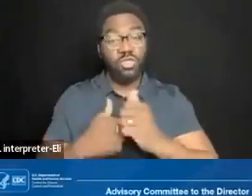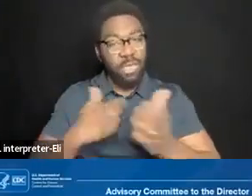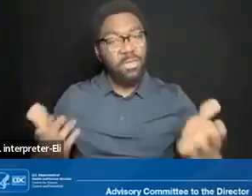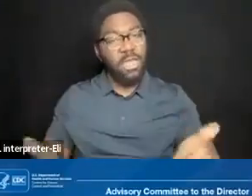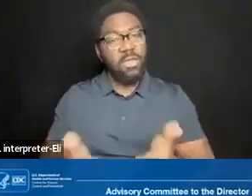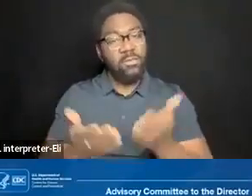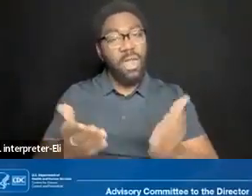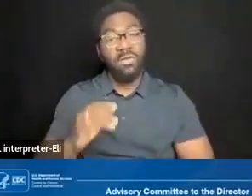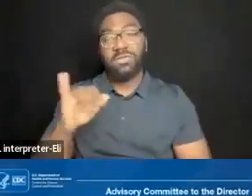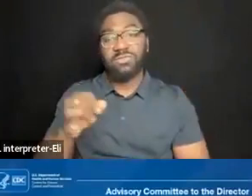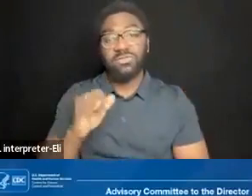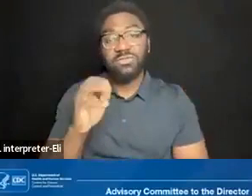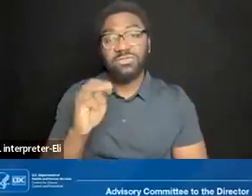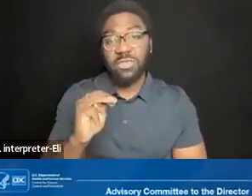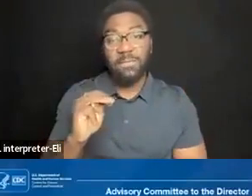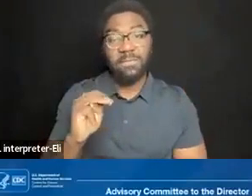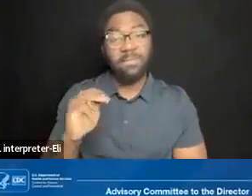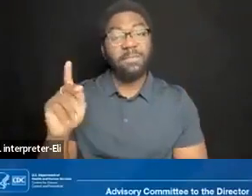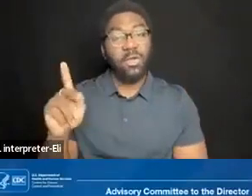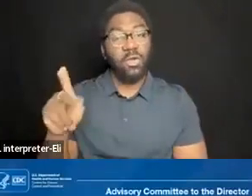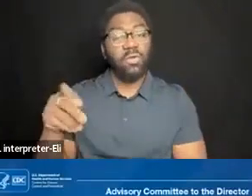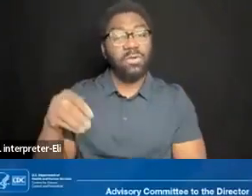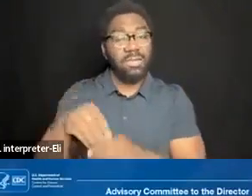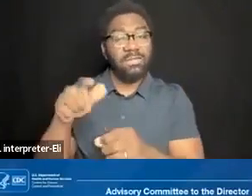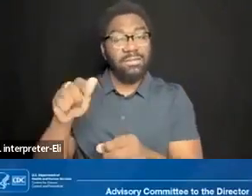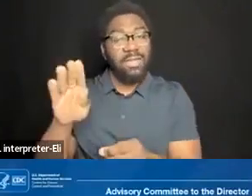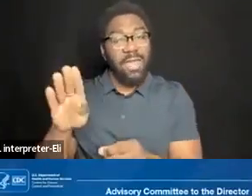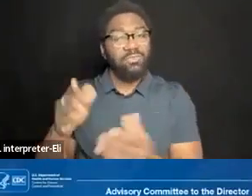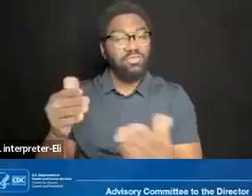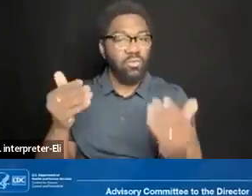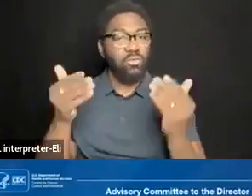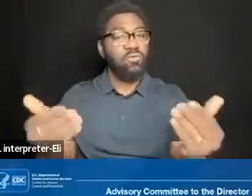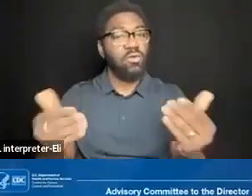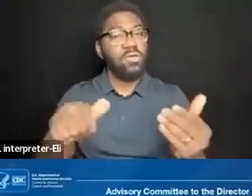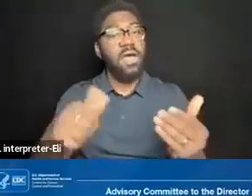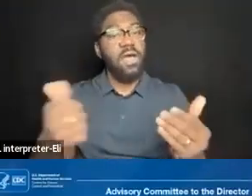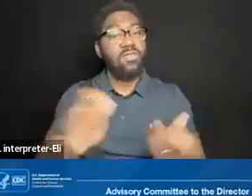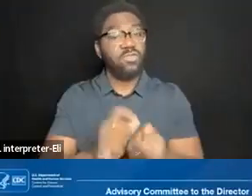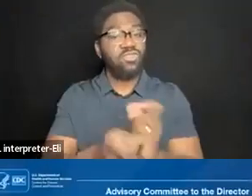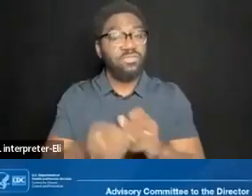and laboratory to move forward on other organizational changes within their own CIOs.